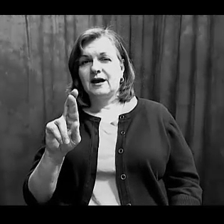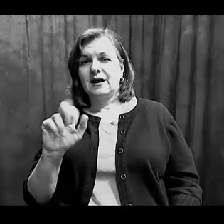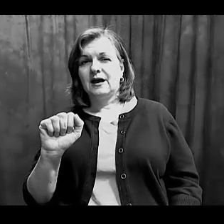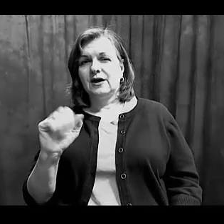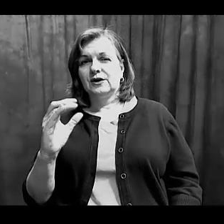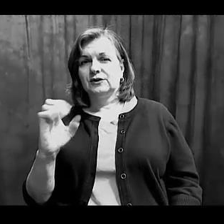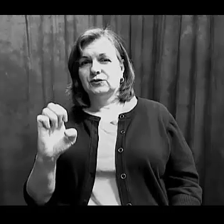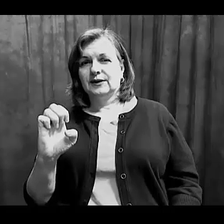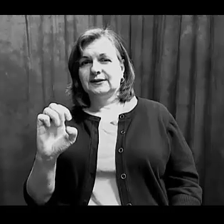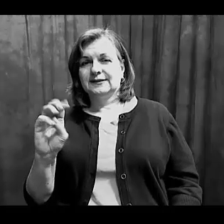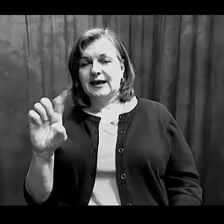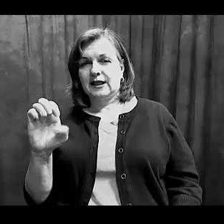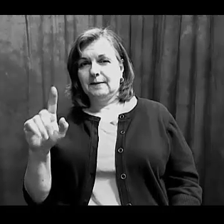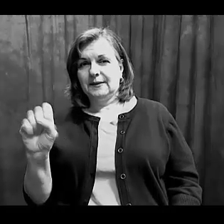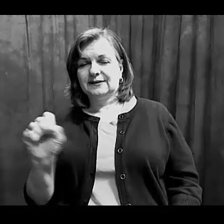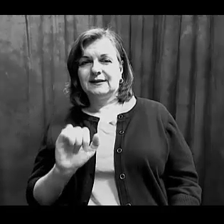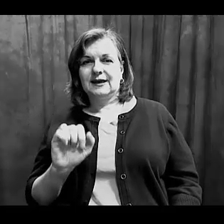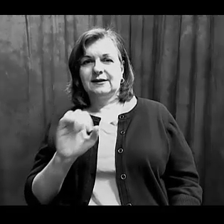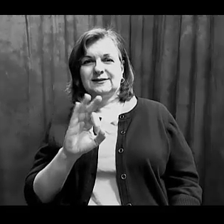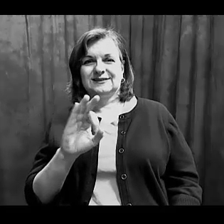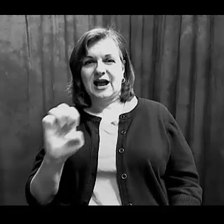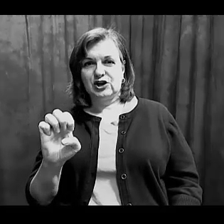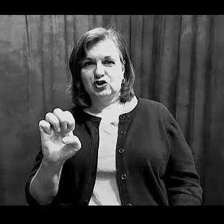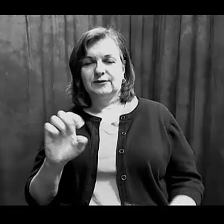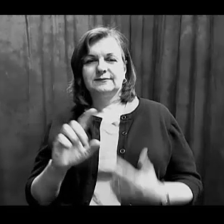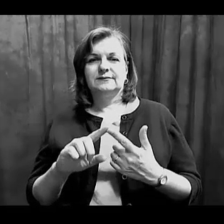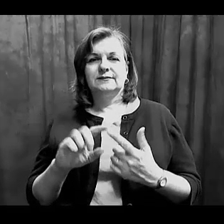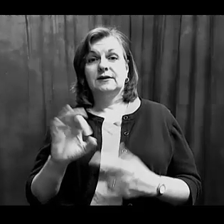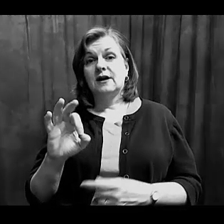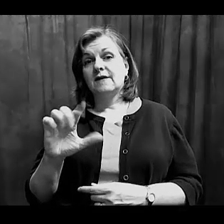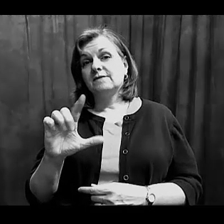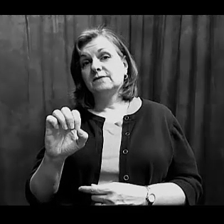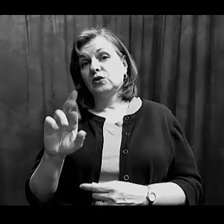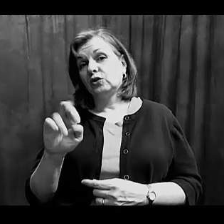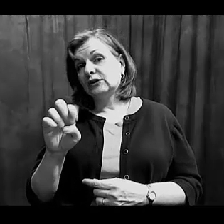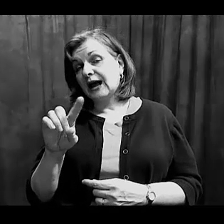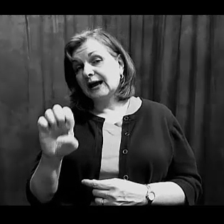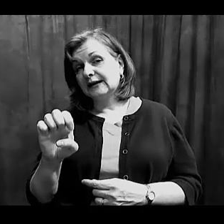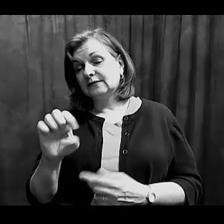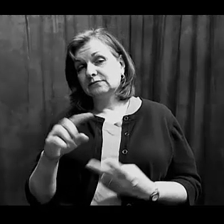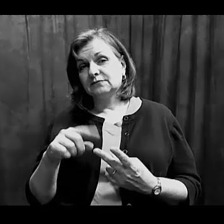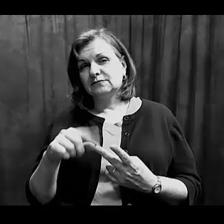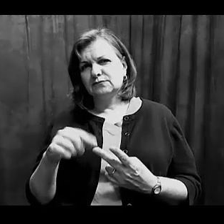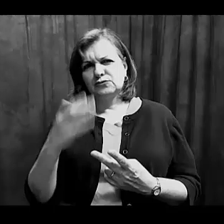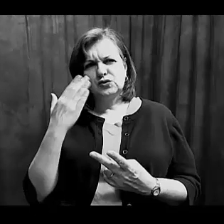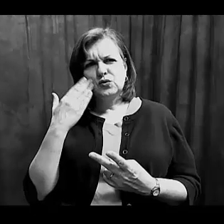trace elements I mentioned to you -- iron fluoride